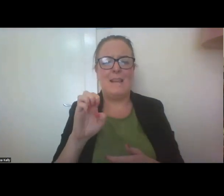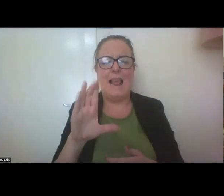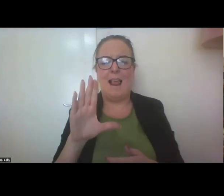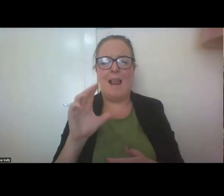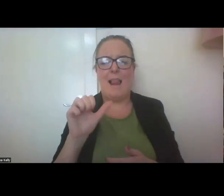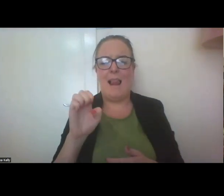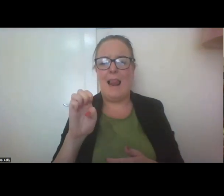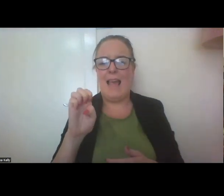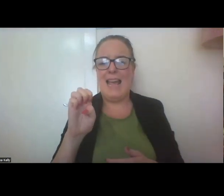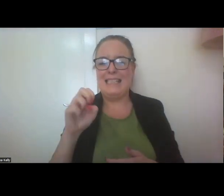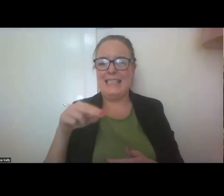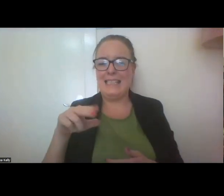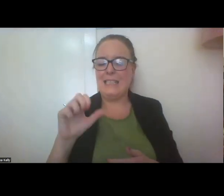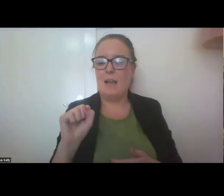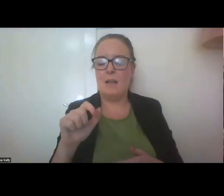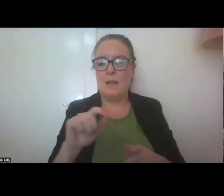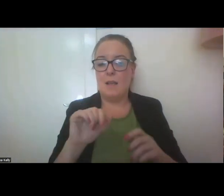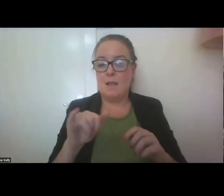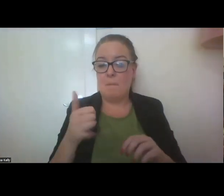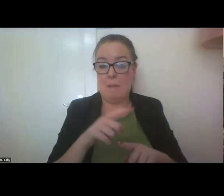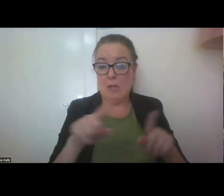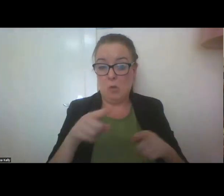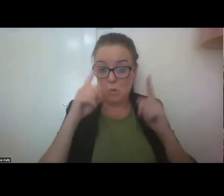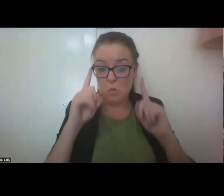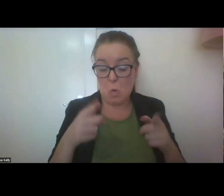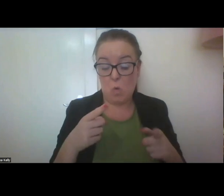but for sure most of you pass it on a regular basis.